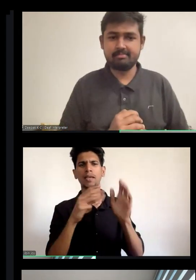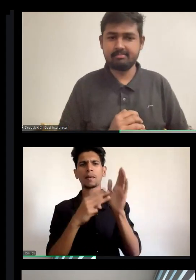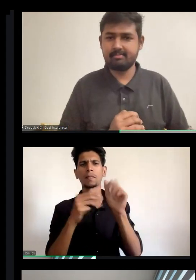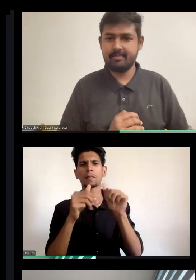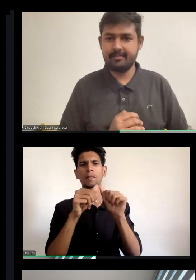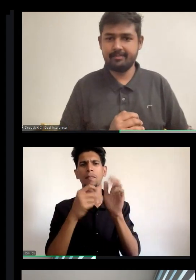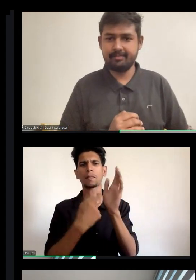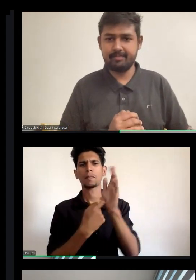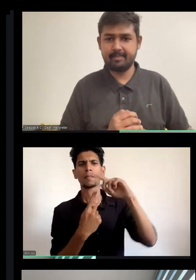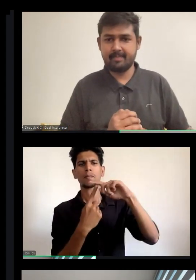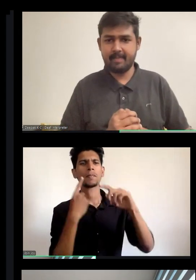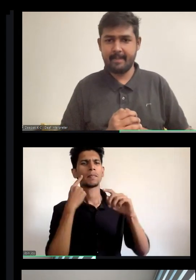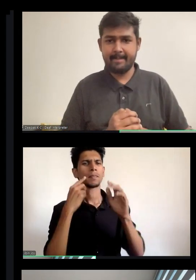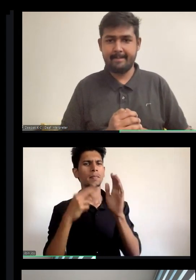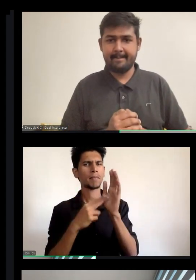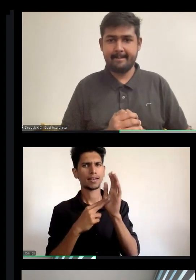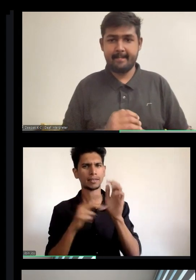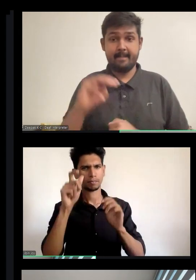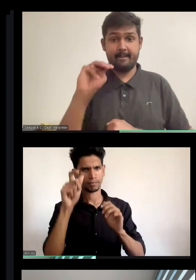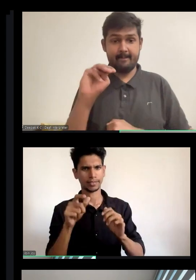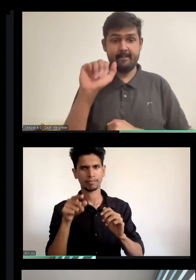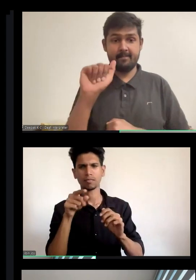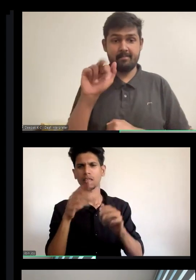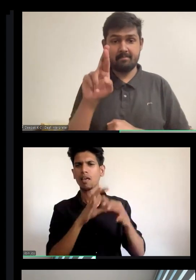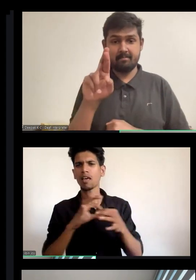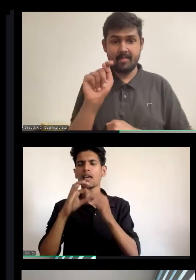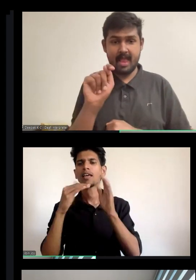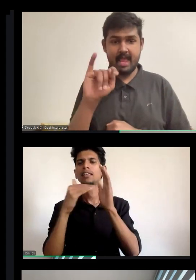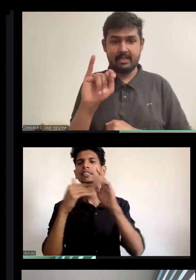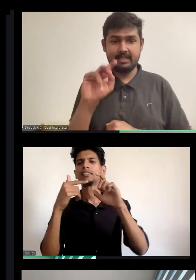I want this to be the opening message because it's so in tune with the spirit of GAAD.